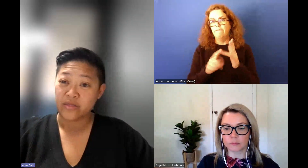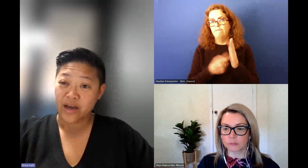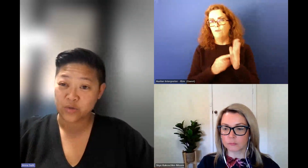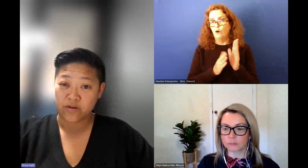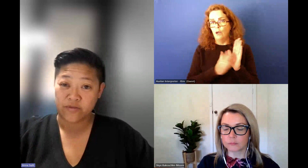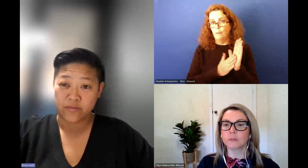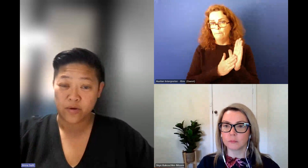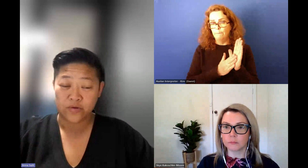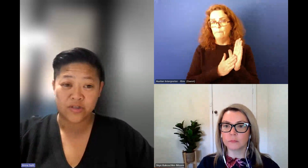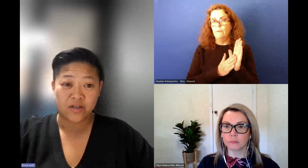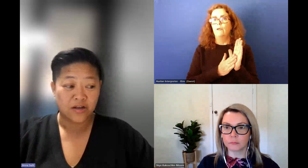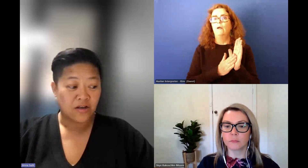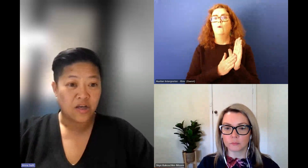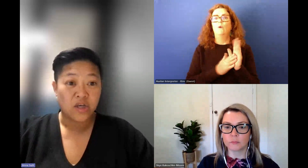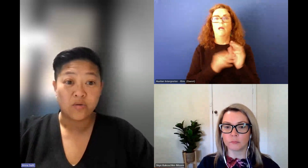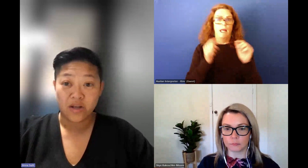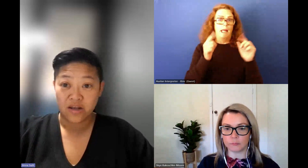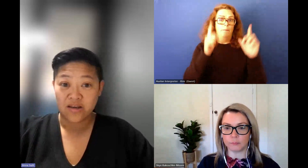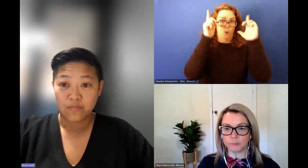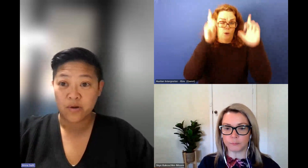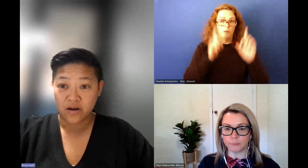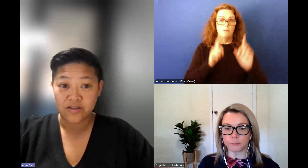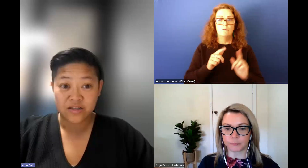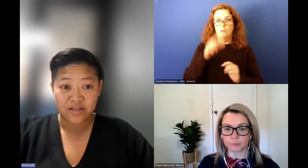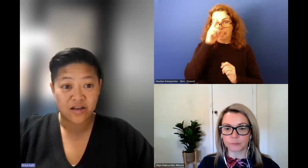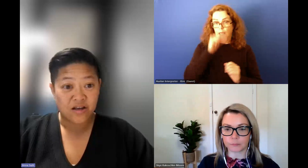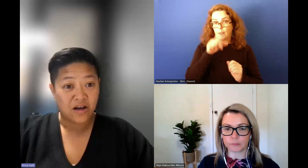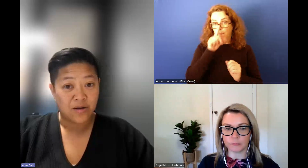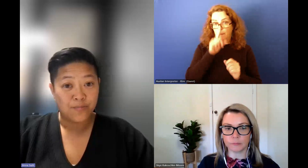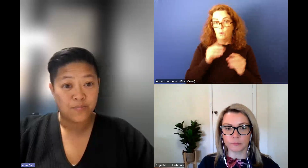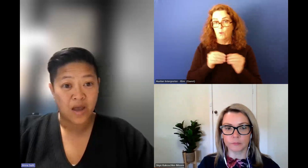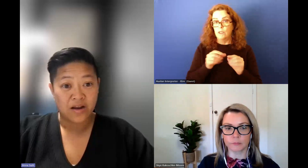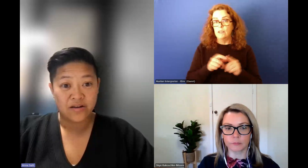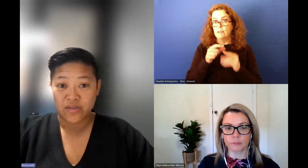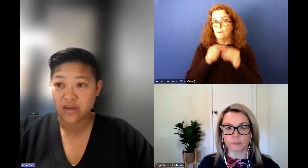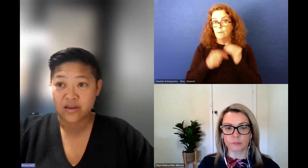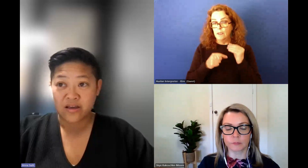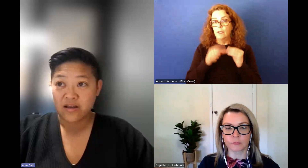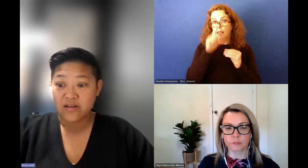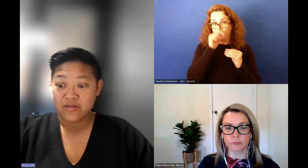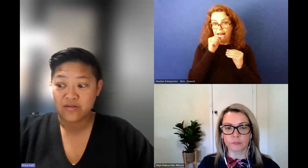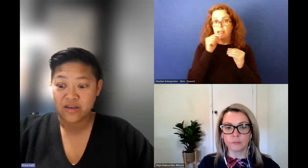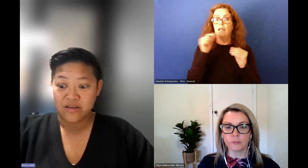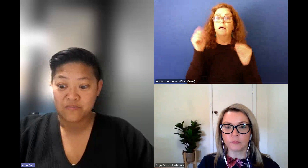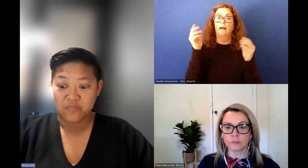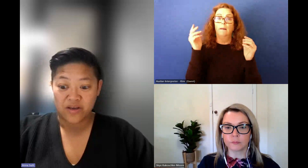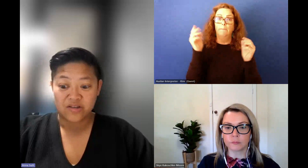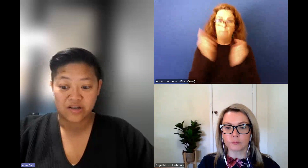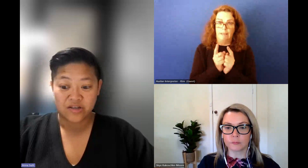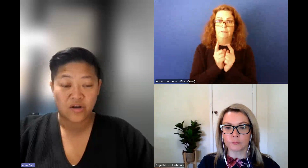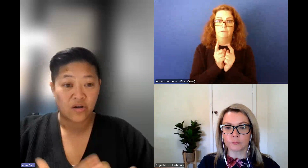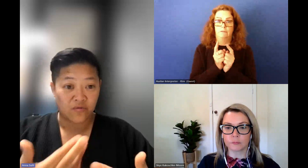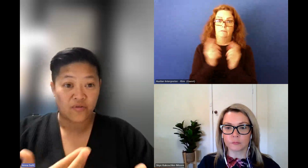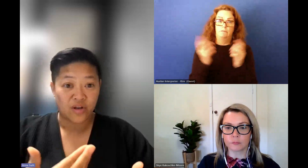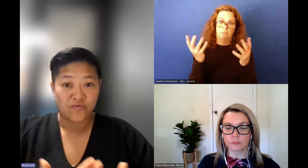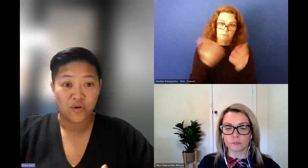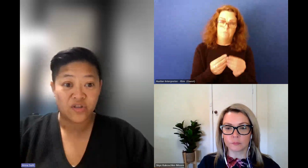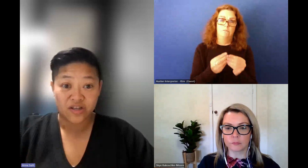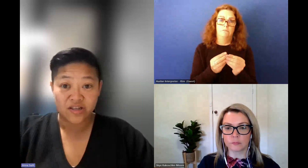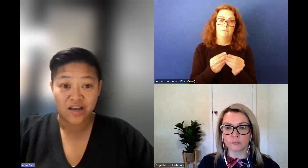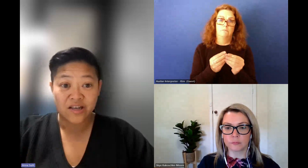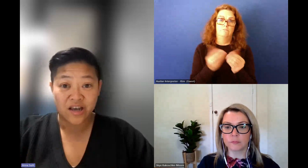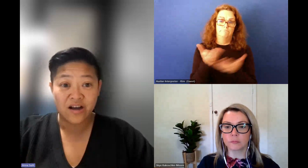I think that's one of the most unique parts and I think the basis hopefully of success